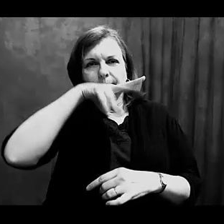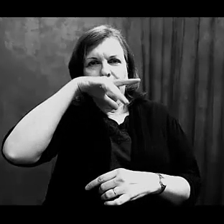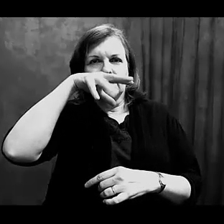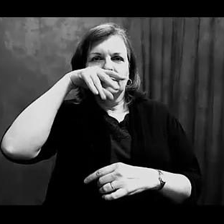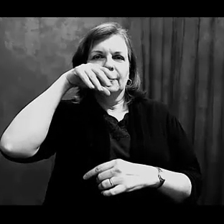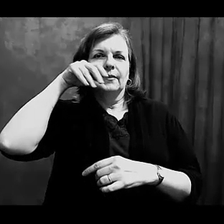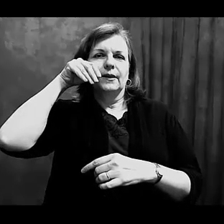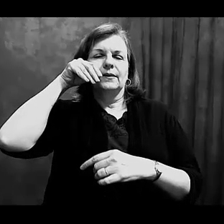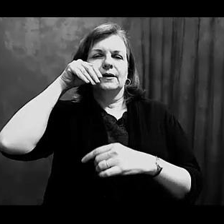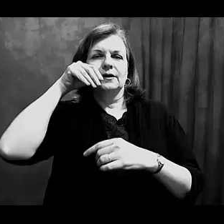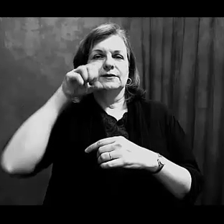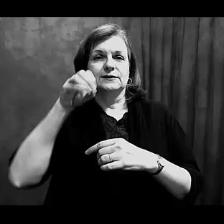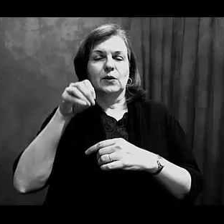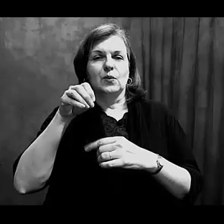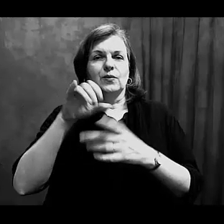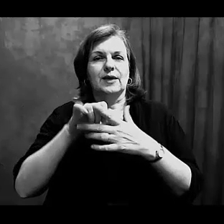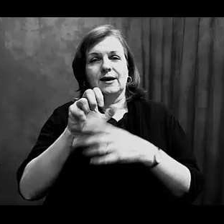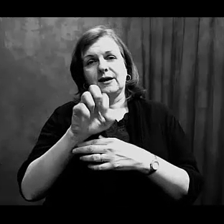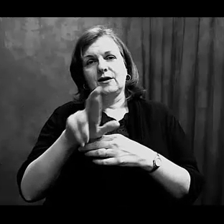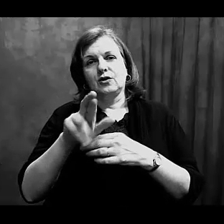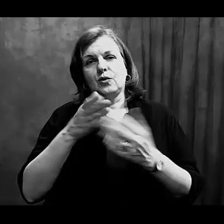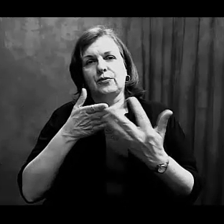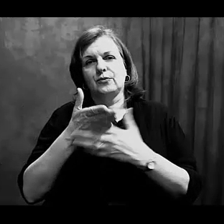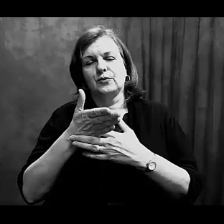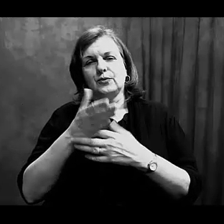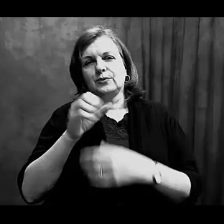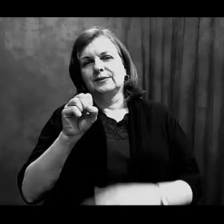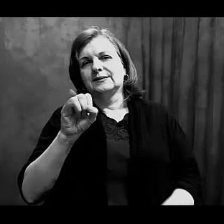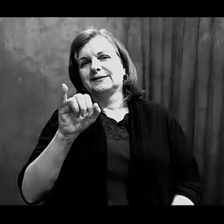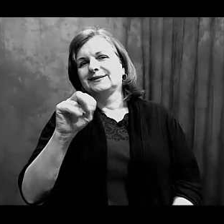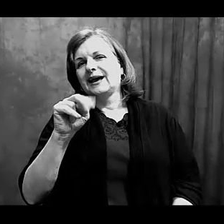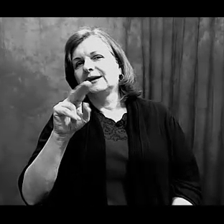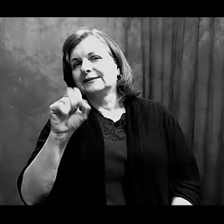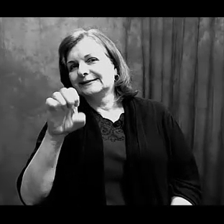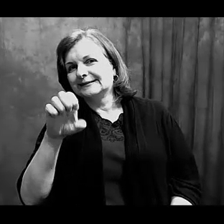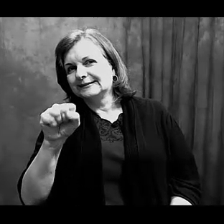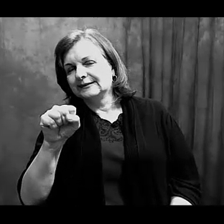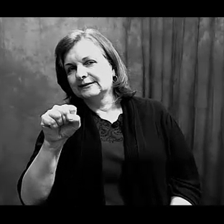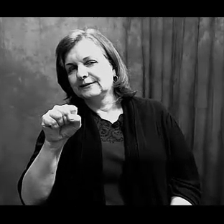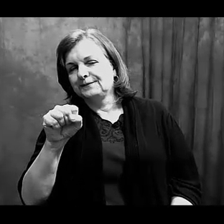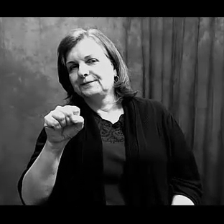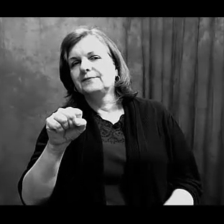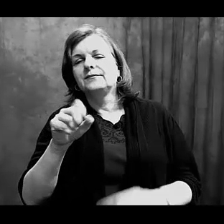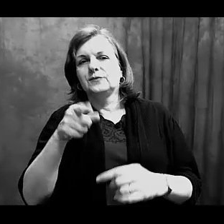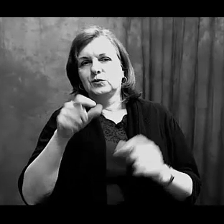your nose is it's going to pass by {SNIFF} your sinuses -- you're going to be able to take in